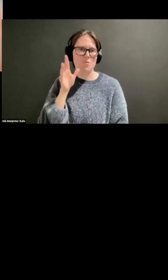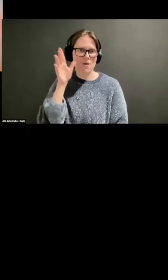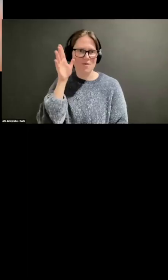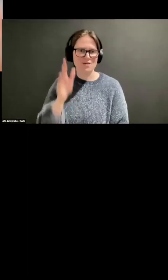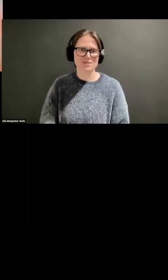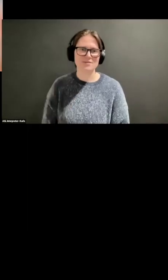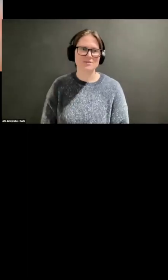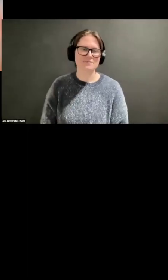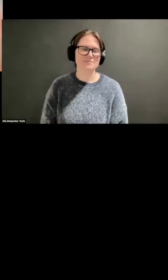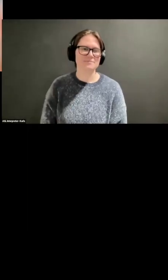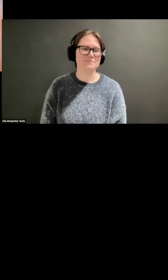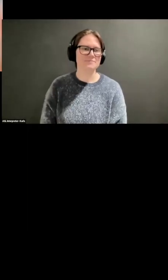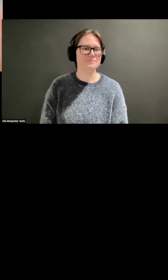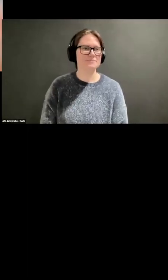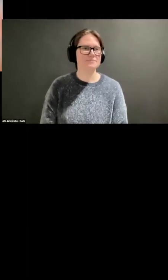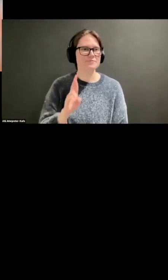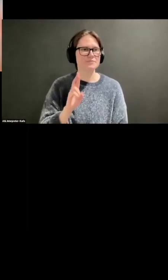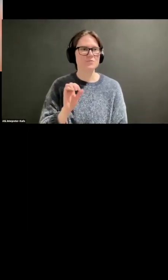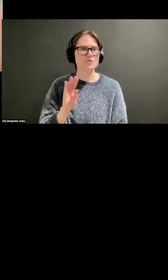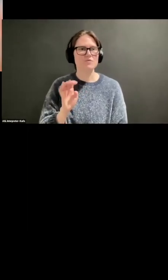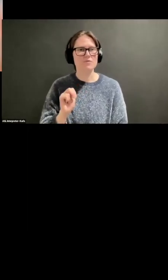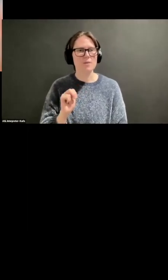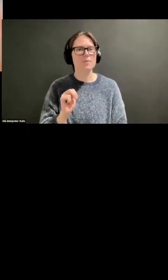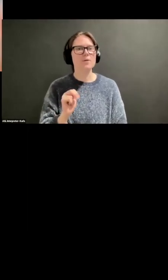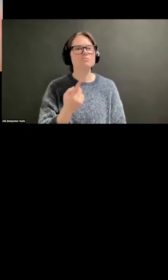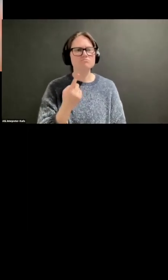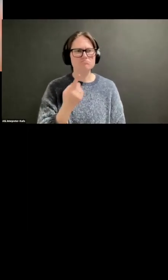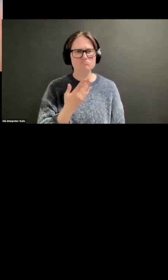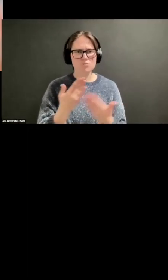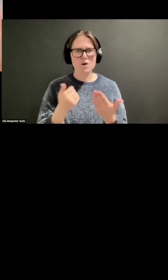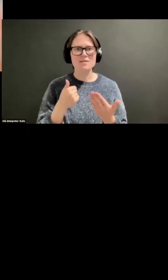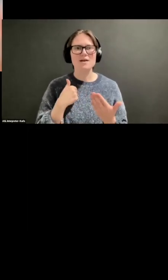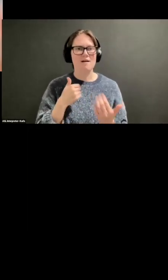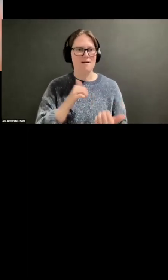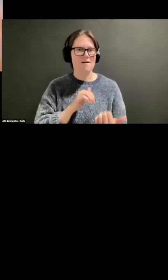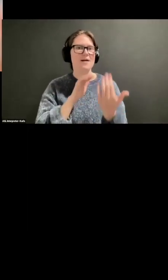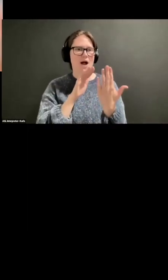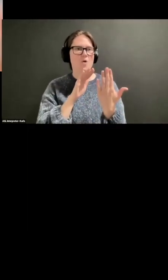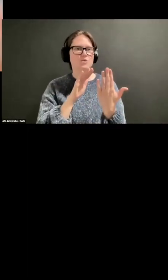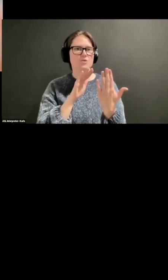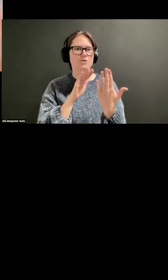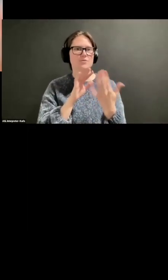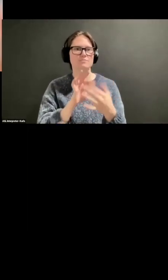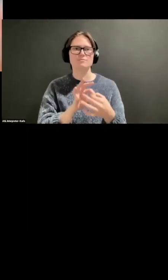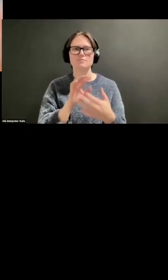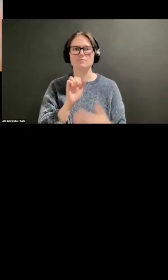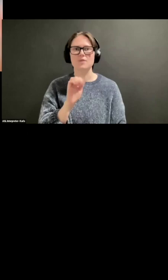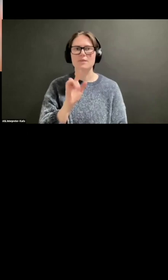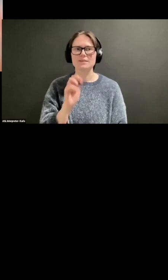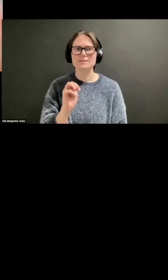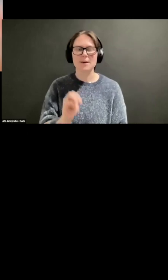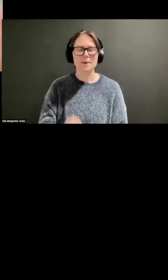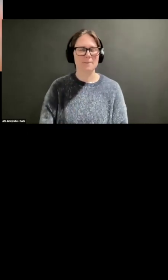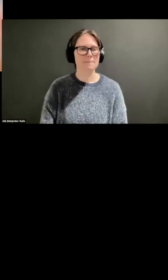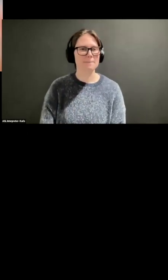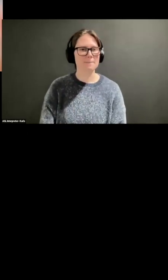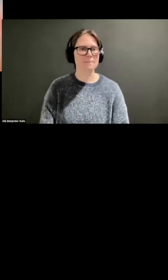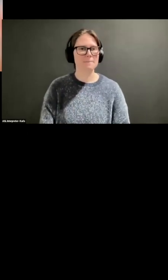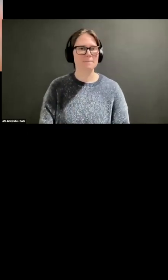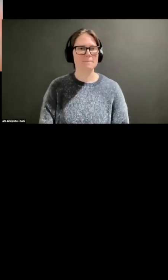of the things that I encountered, the main, the big ableism thing I encountered was I have a mental